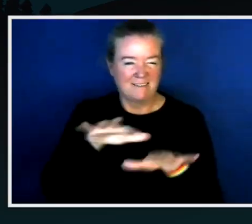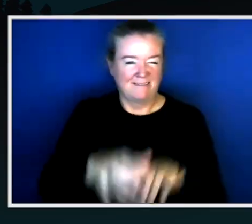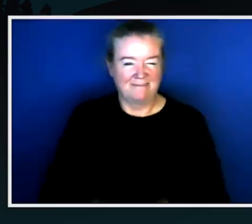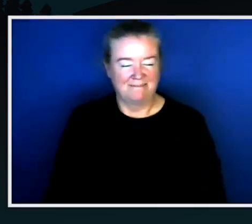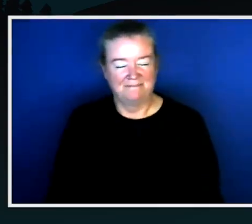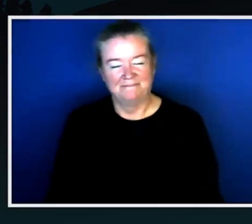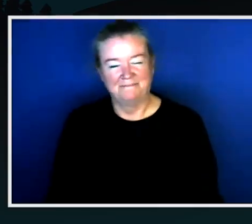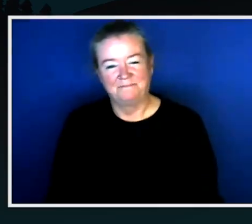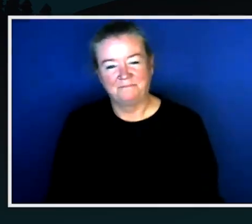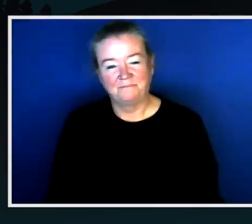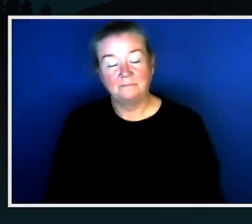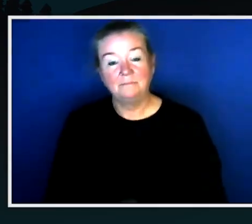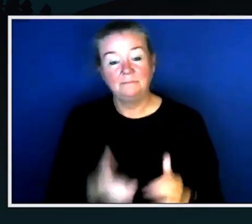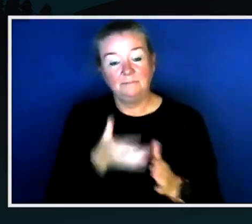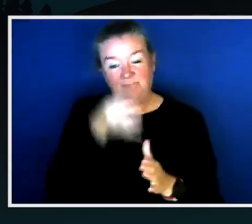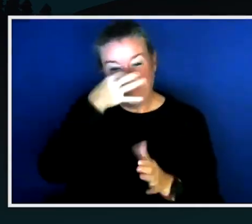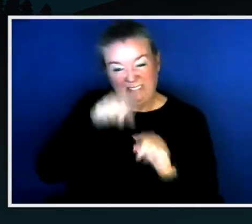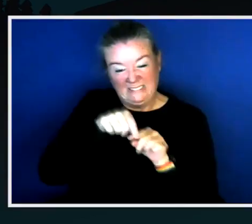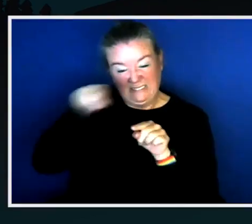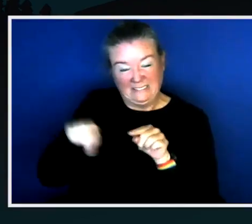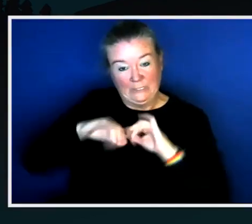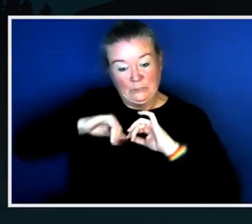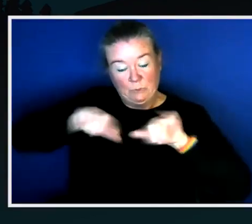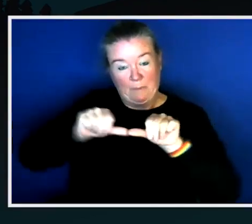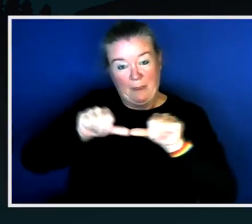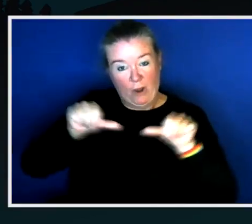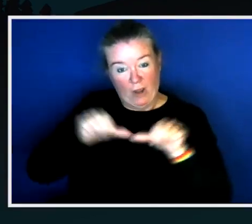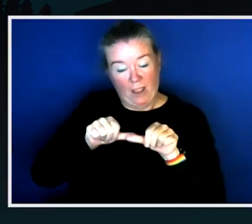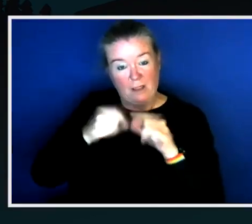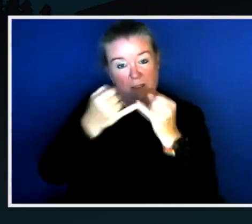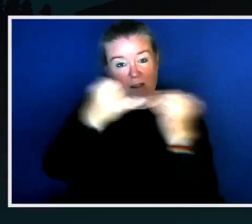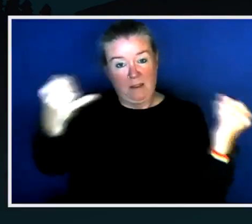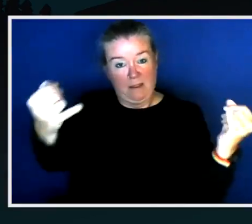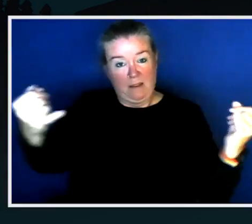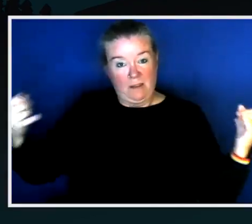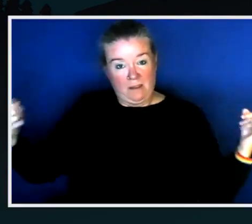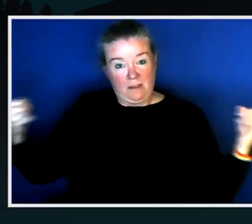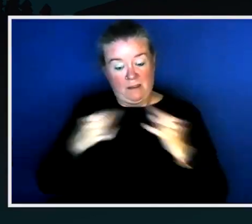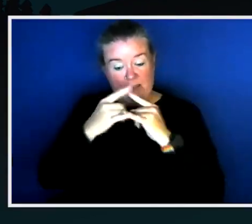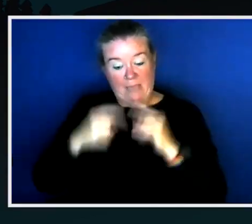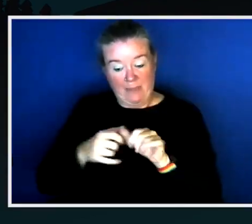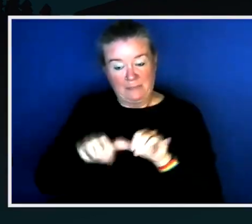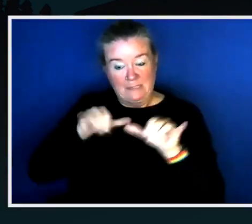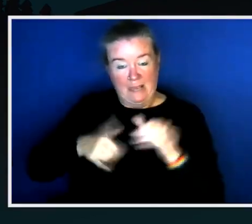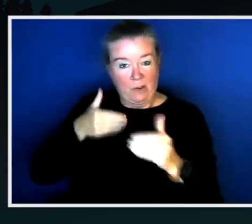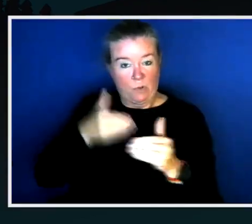Next to the dock, a small swimming area is roped off so campers can stay close to the shore.